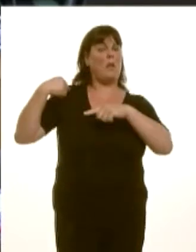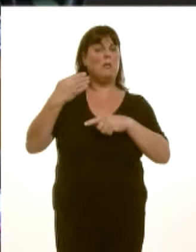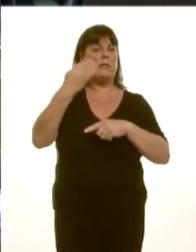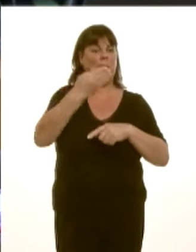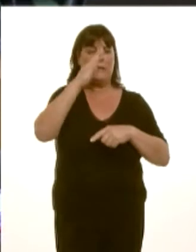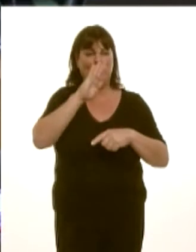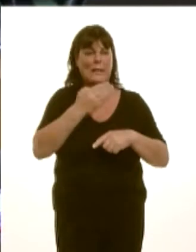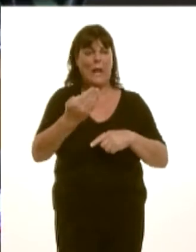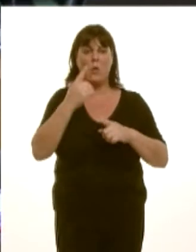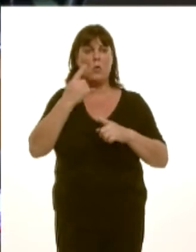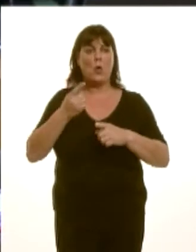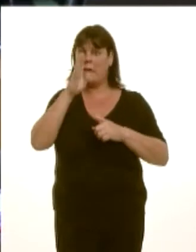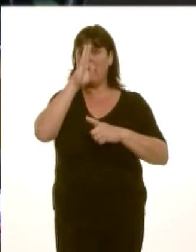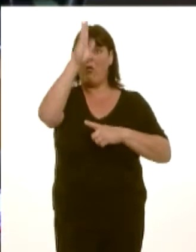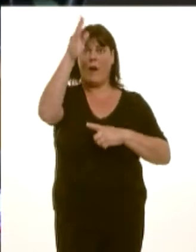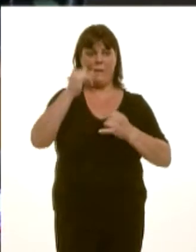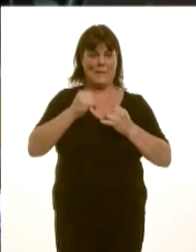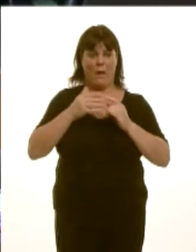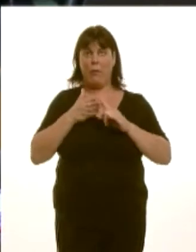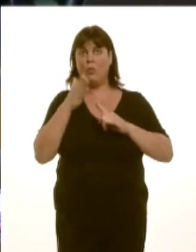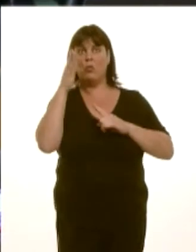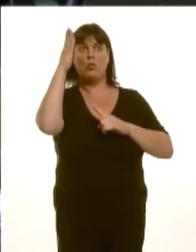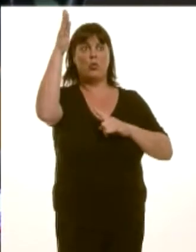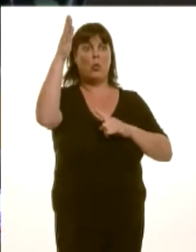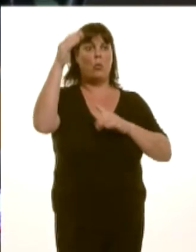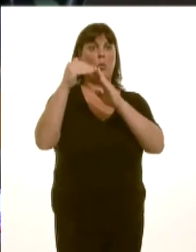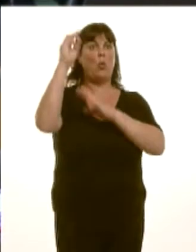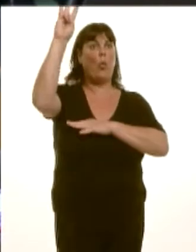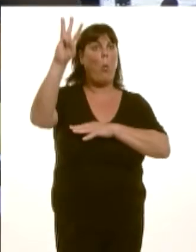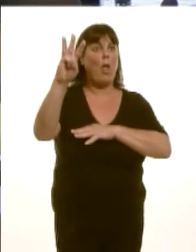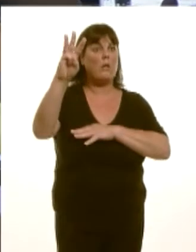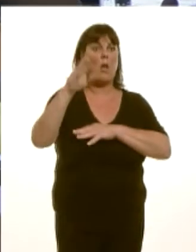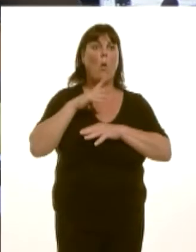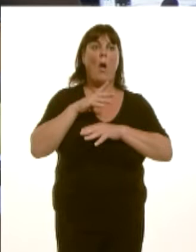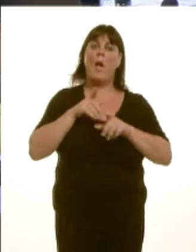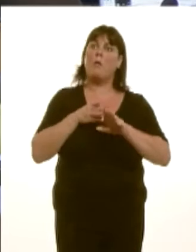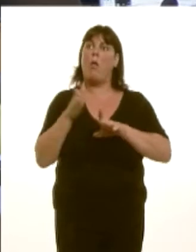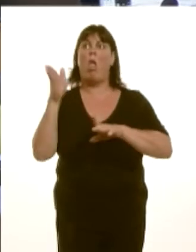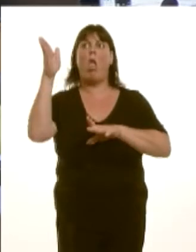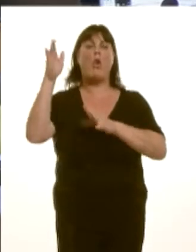to travel north-south by train in Wales without a long layover in Shrewsbury, but now we have a two-hourly service.